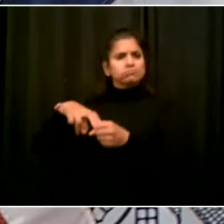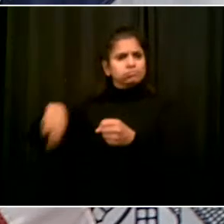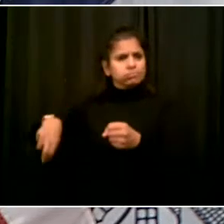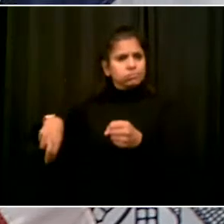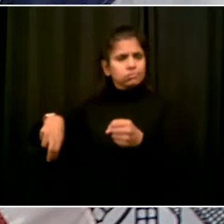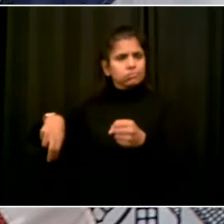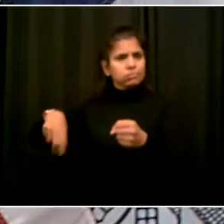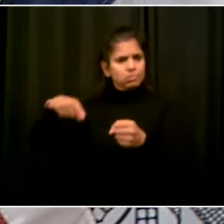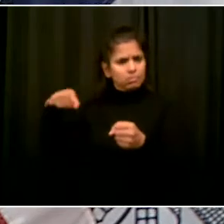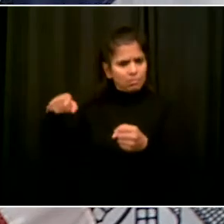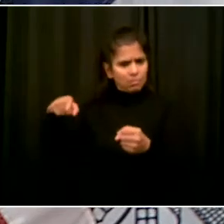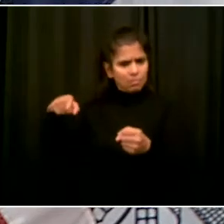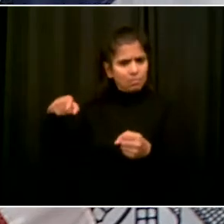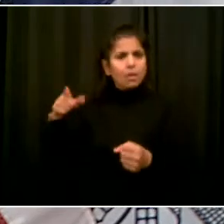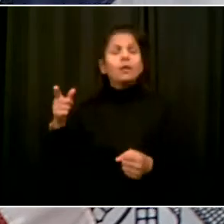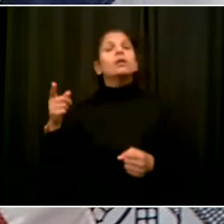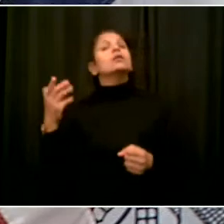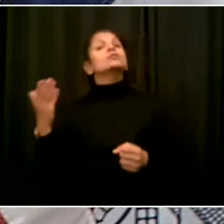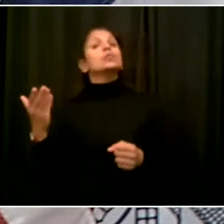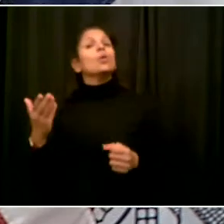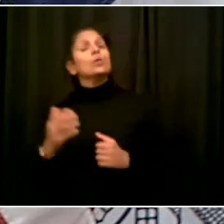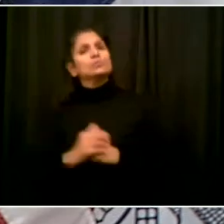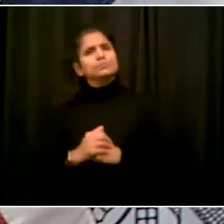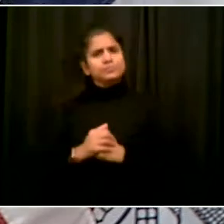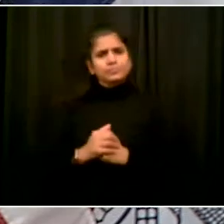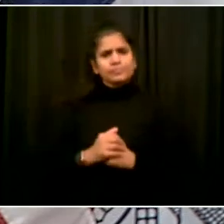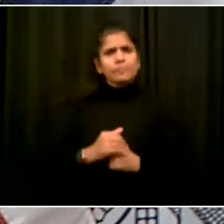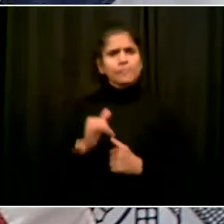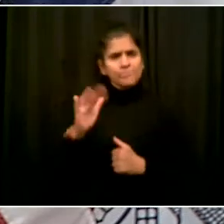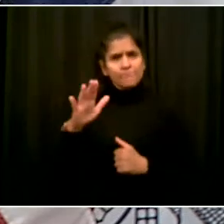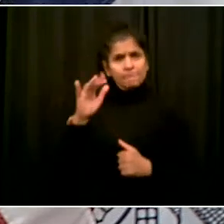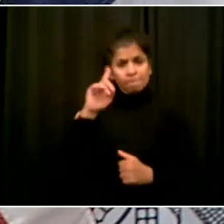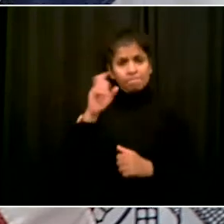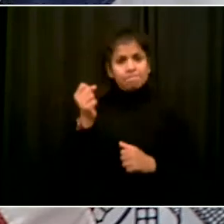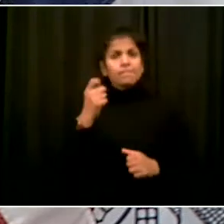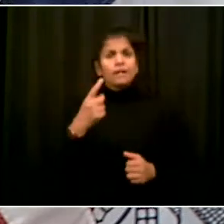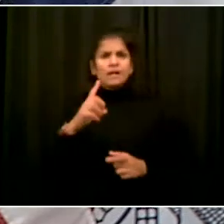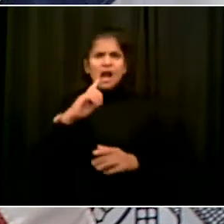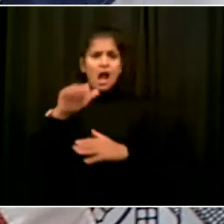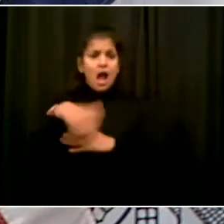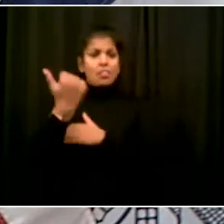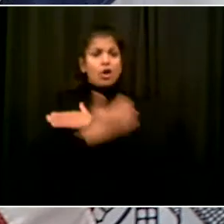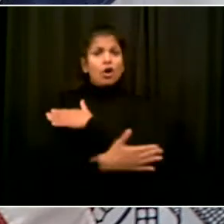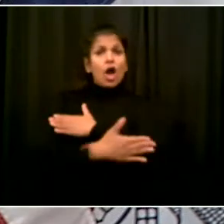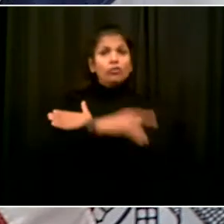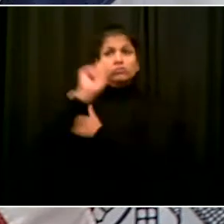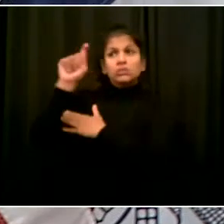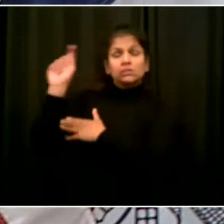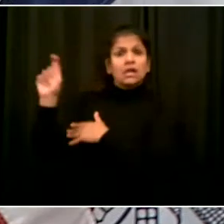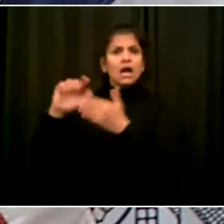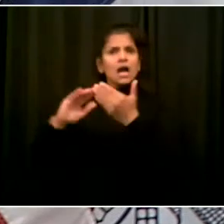WHWHNE V VSIIOION Z WAS ANNOUNCED OSLO, NORWAY DID IT, HELSINKI